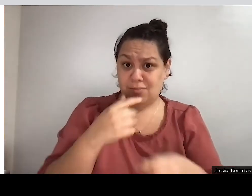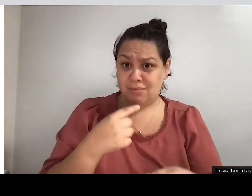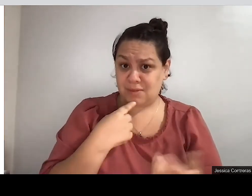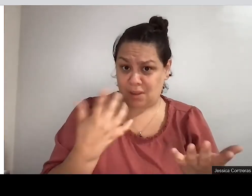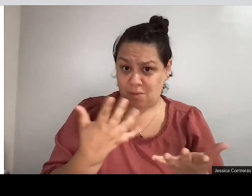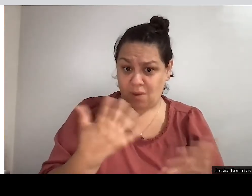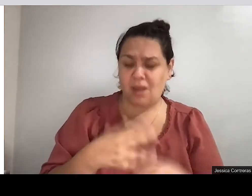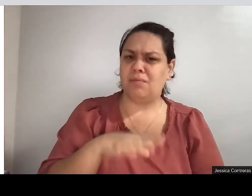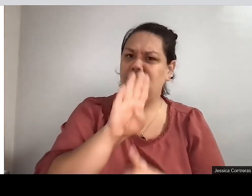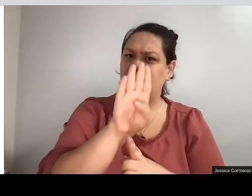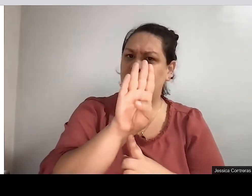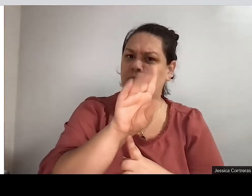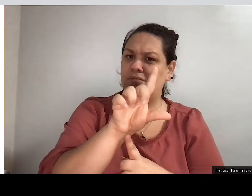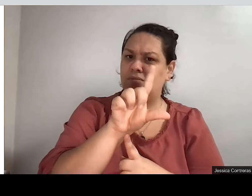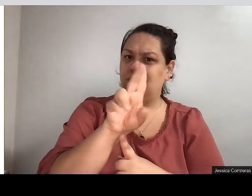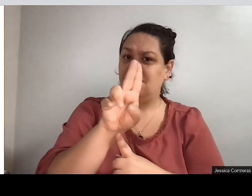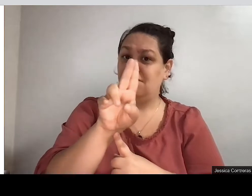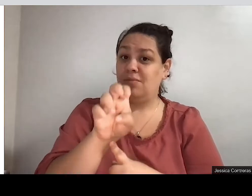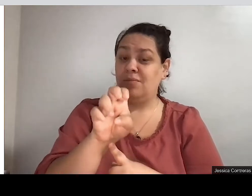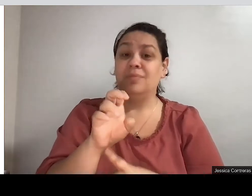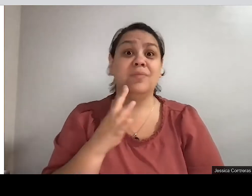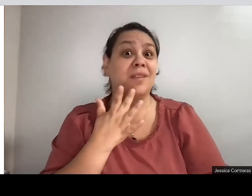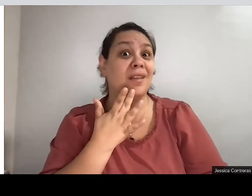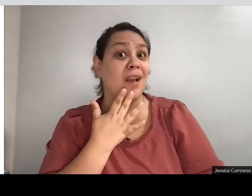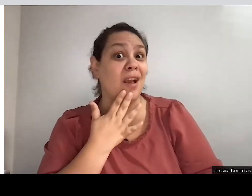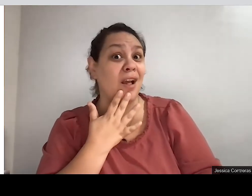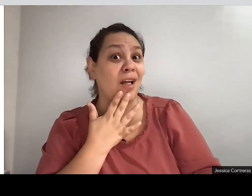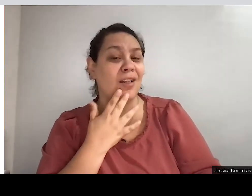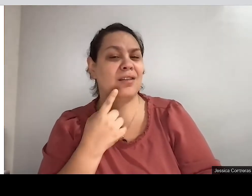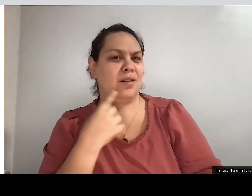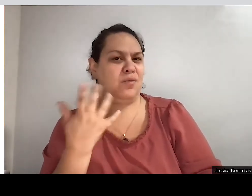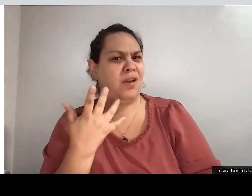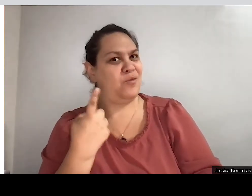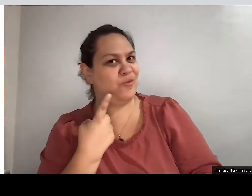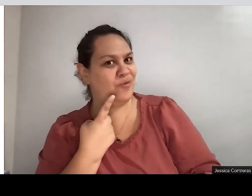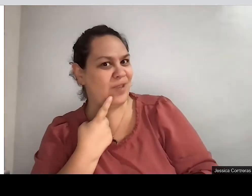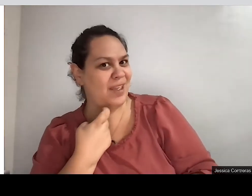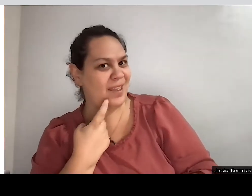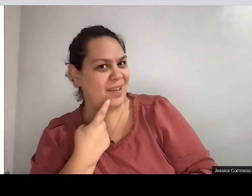The conflict is between the word “blue”, b-l-u-e, and the color red.